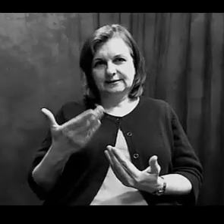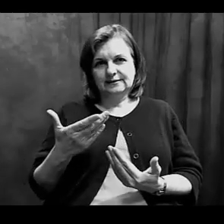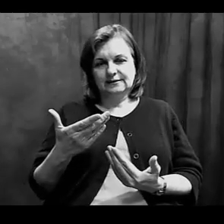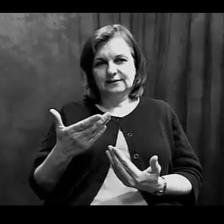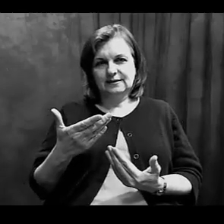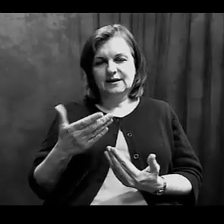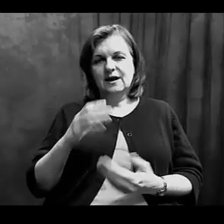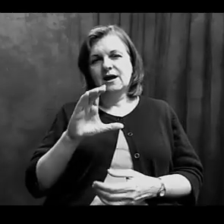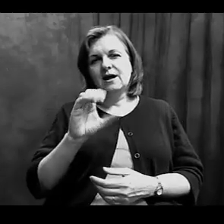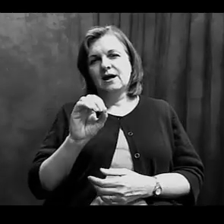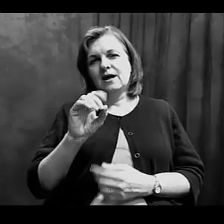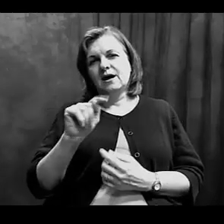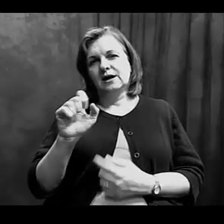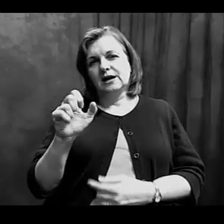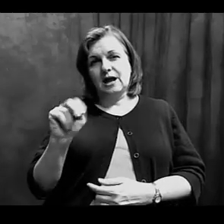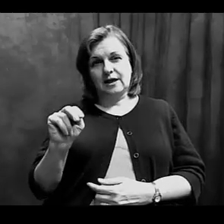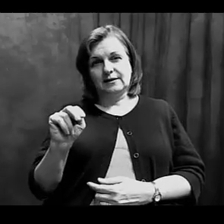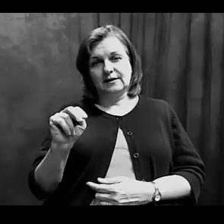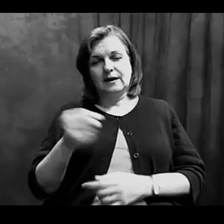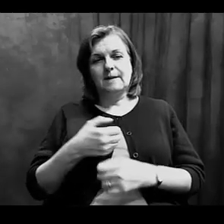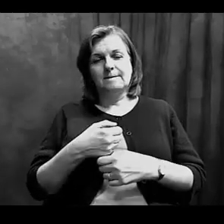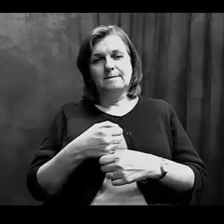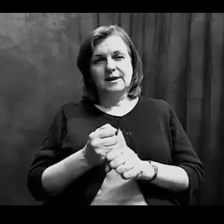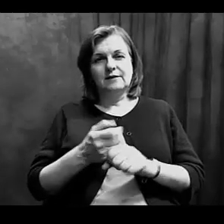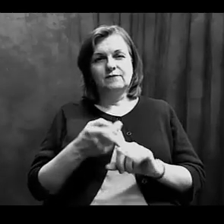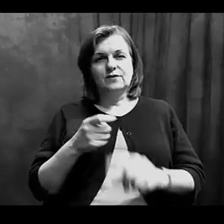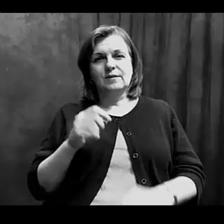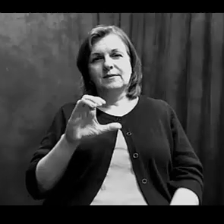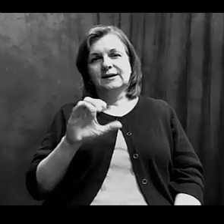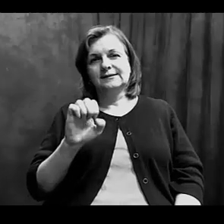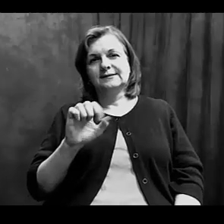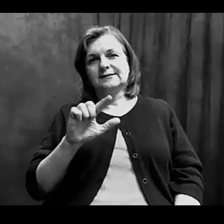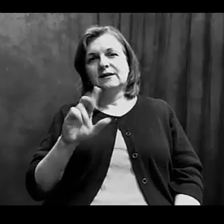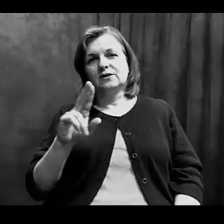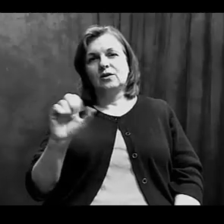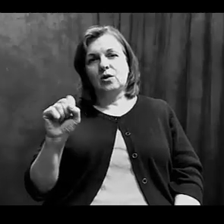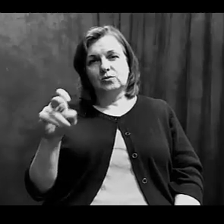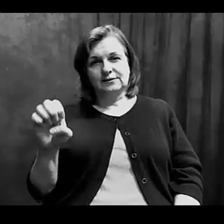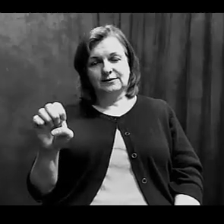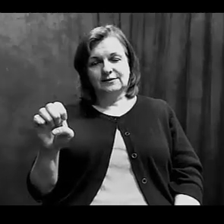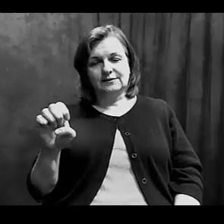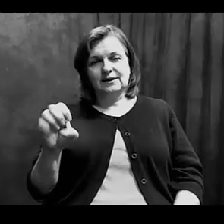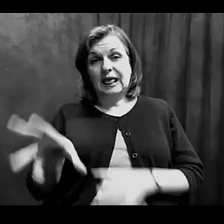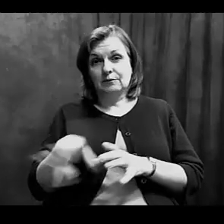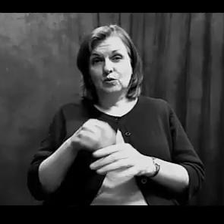those bath towels with cotton are primarily made of cellulose